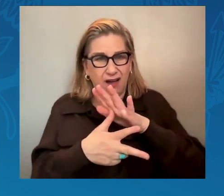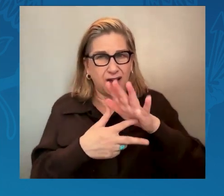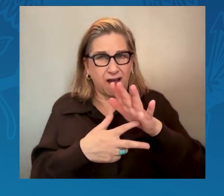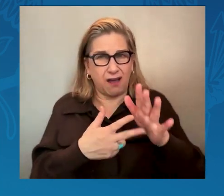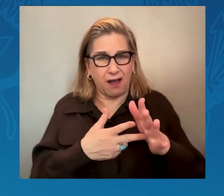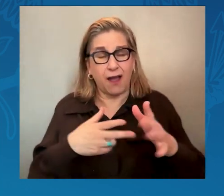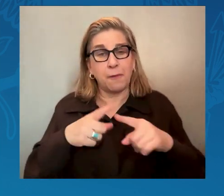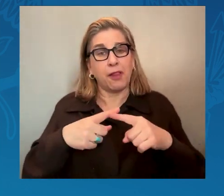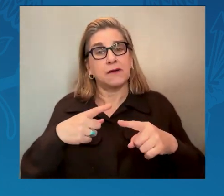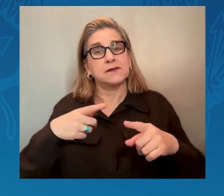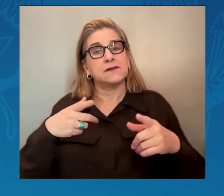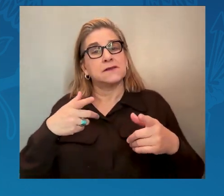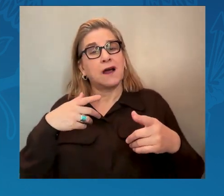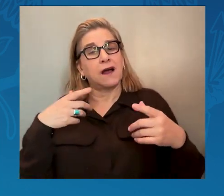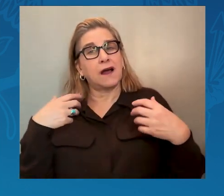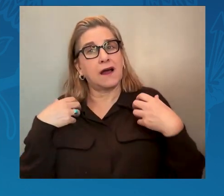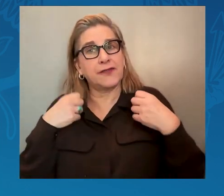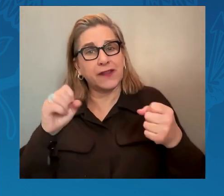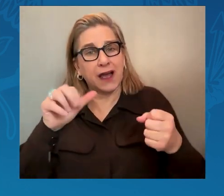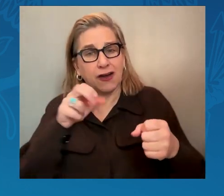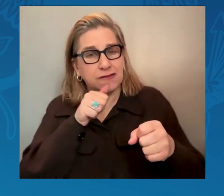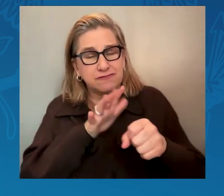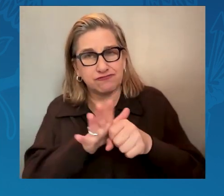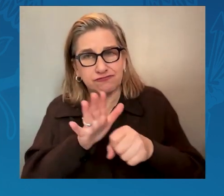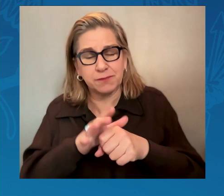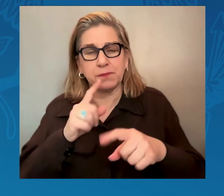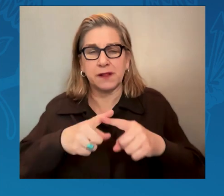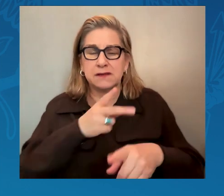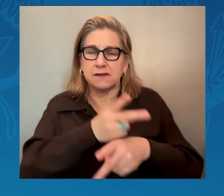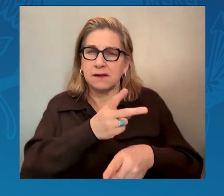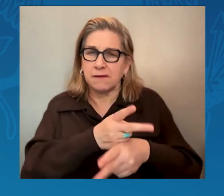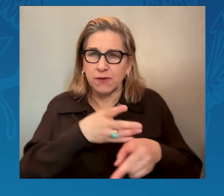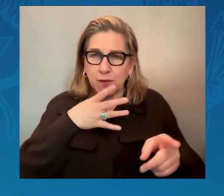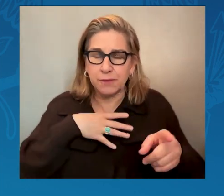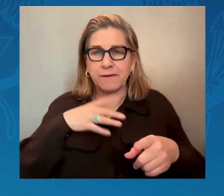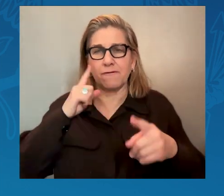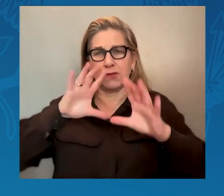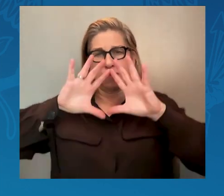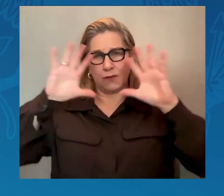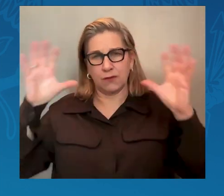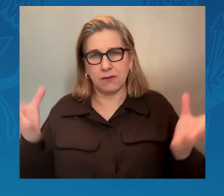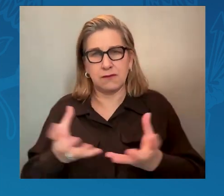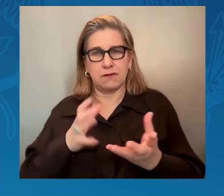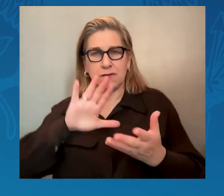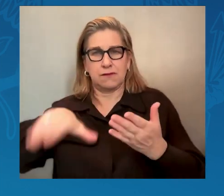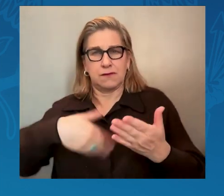Understanding that if we are to expect and actually influence positive outcomes on this issue,